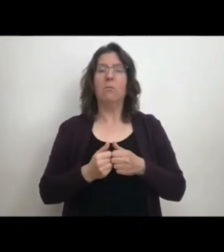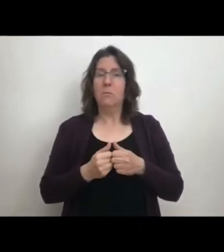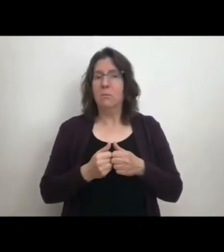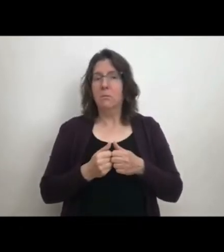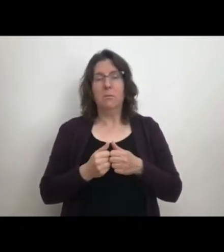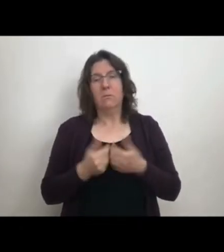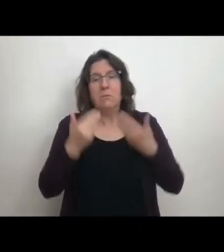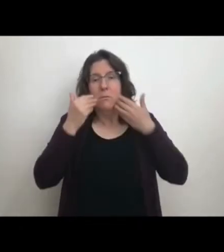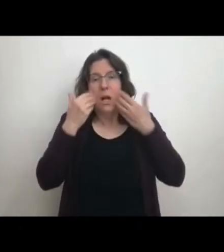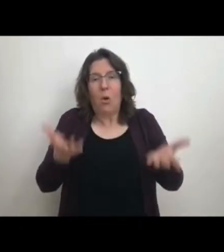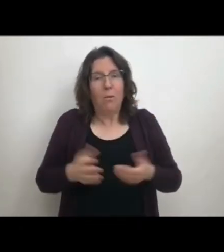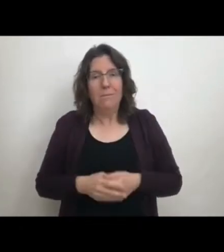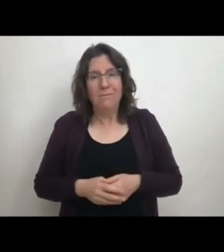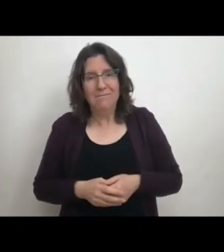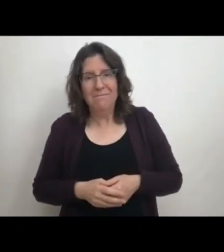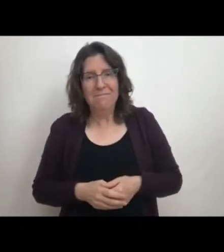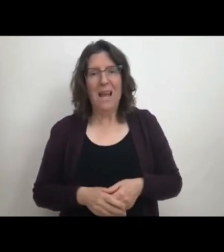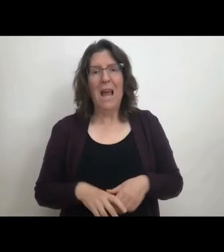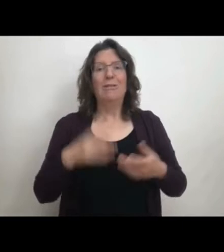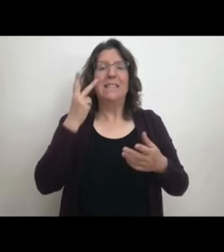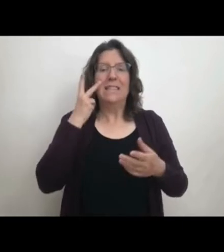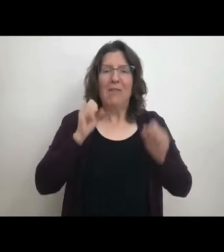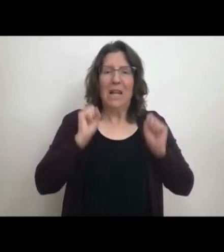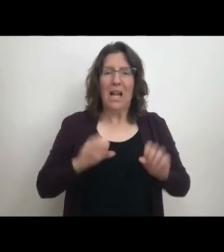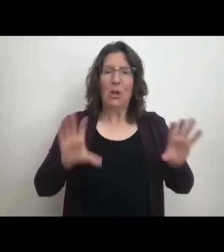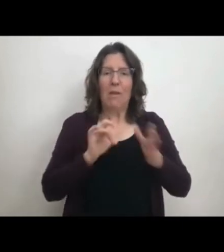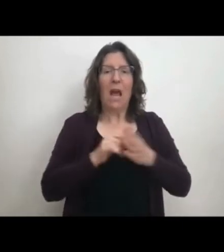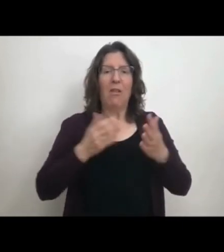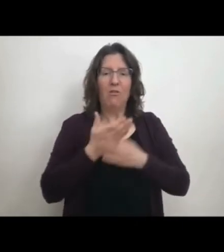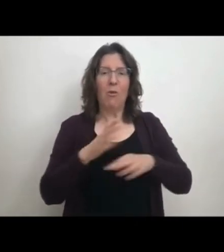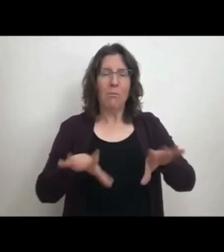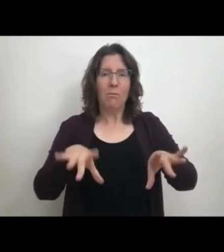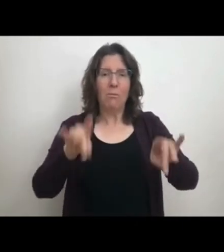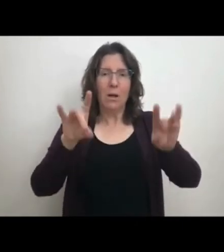So then the discussion moved on to questions about whether brain function